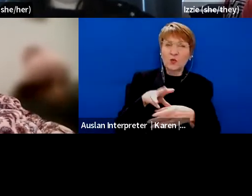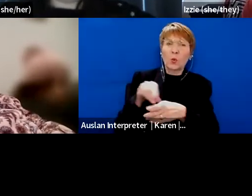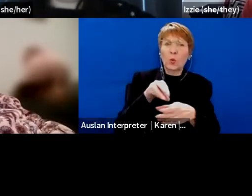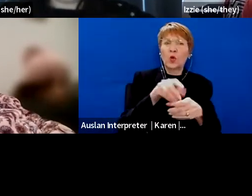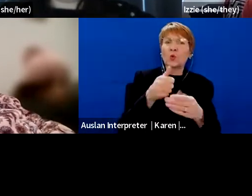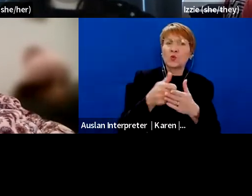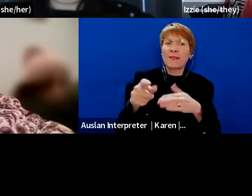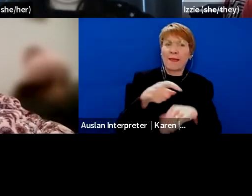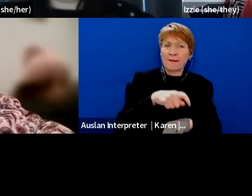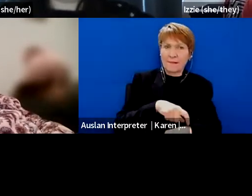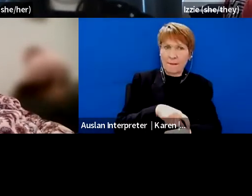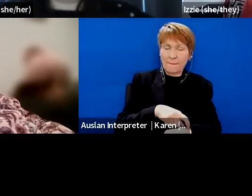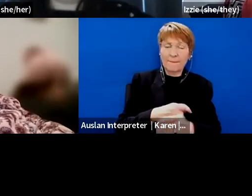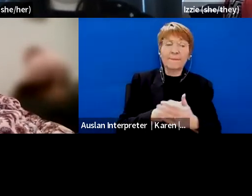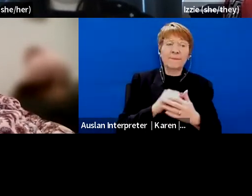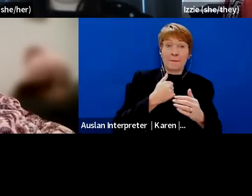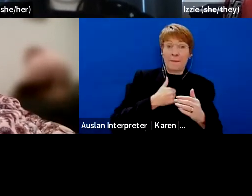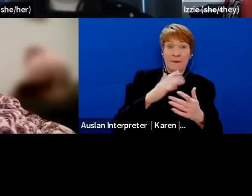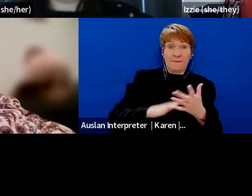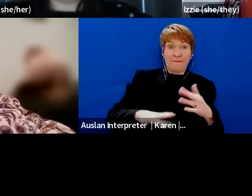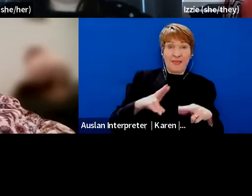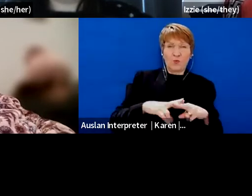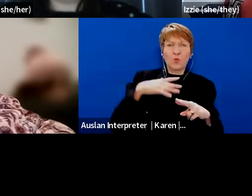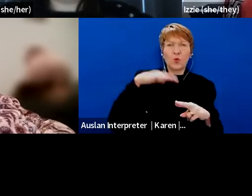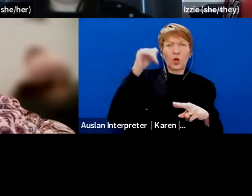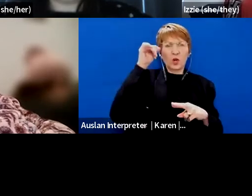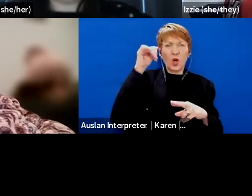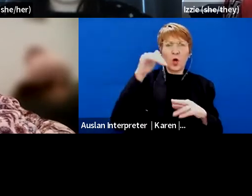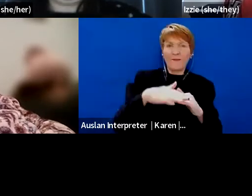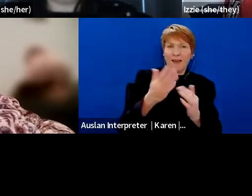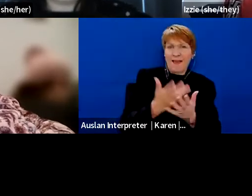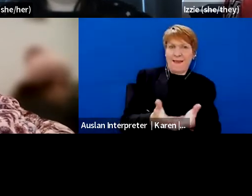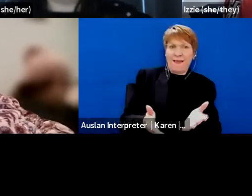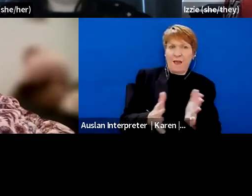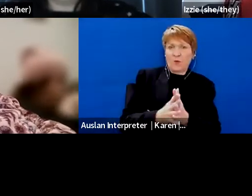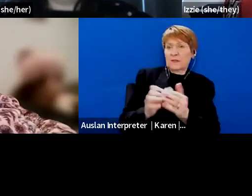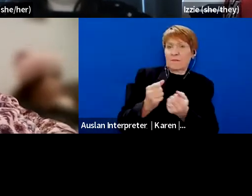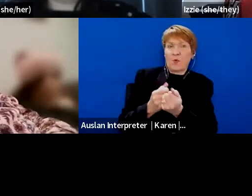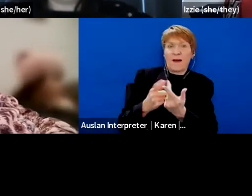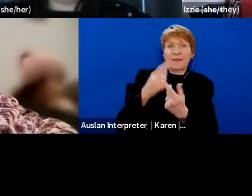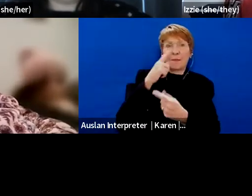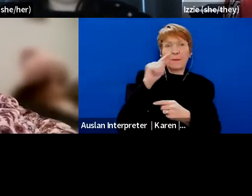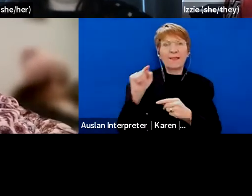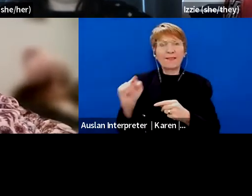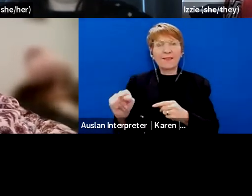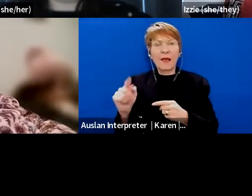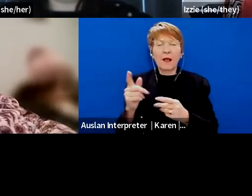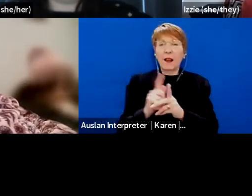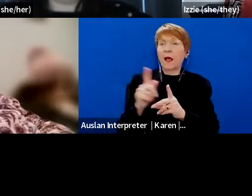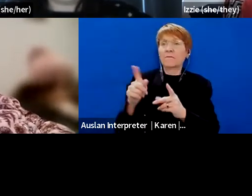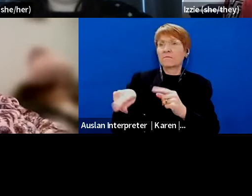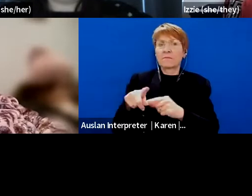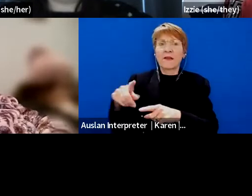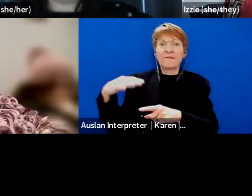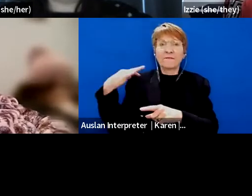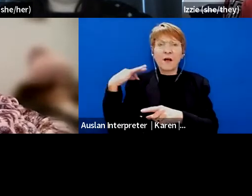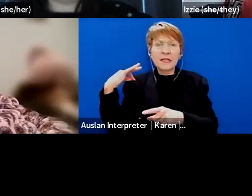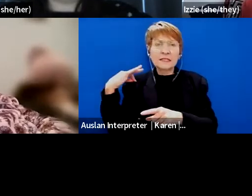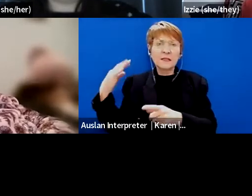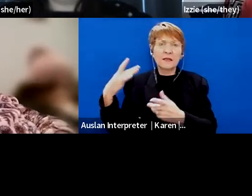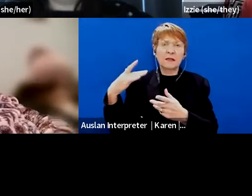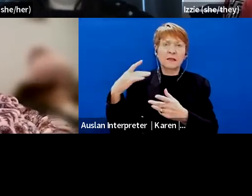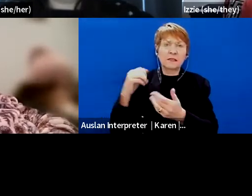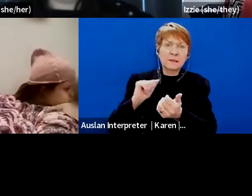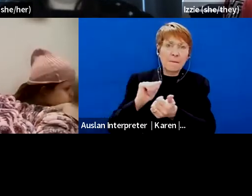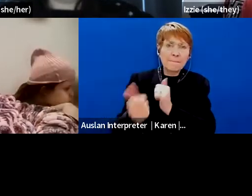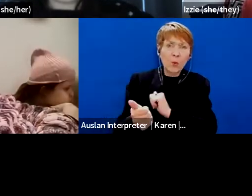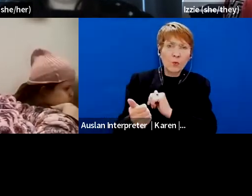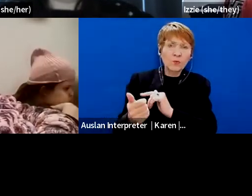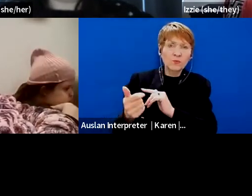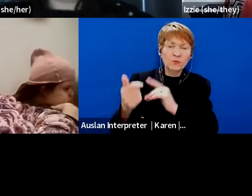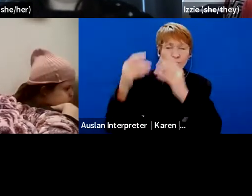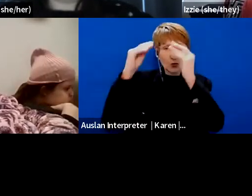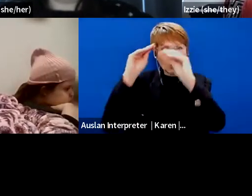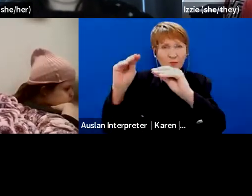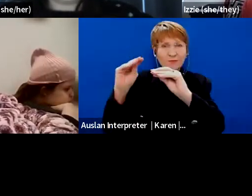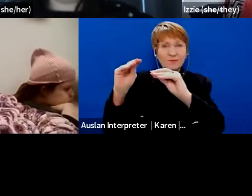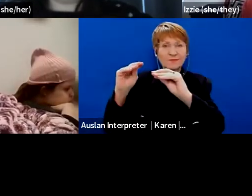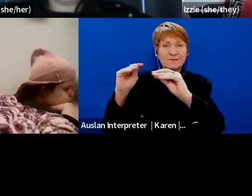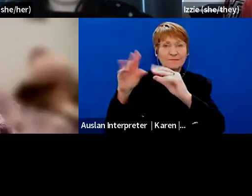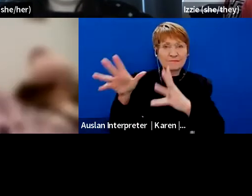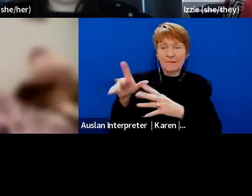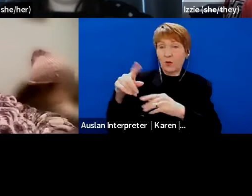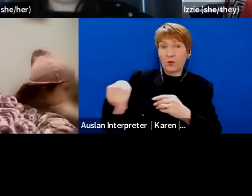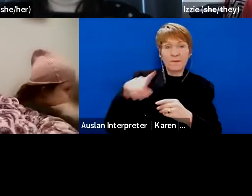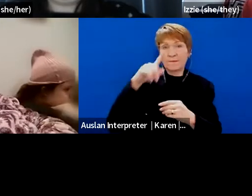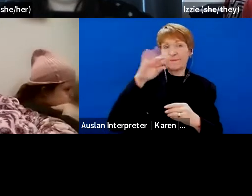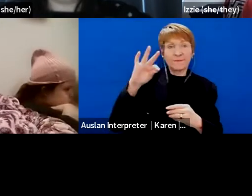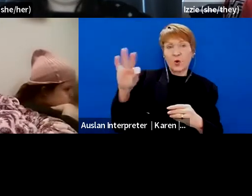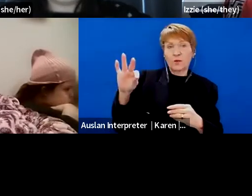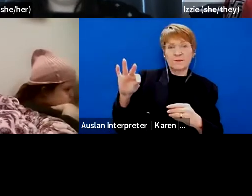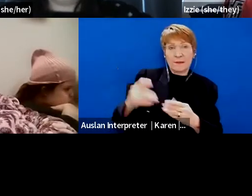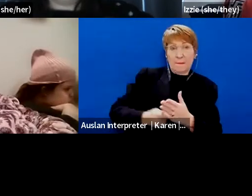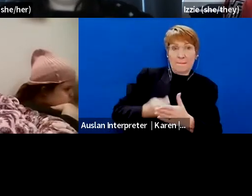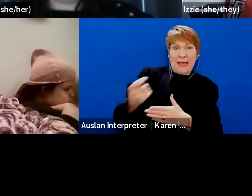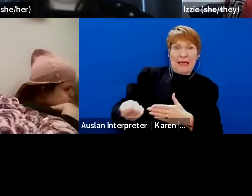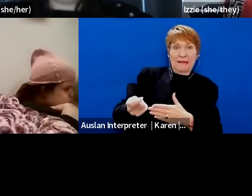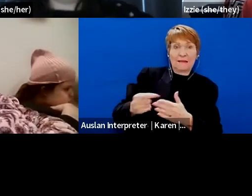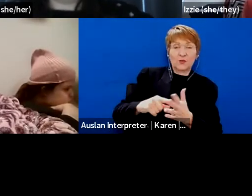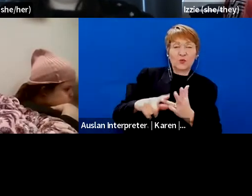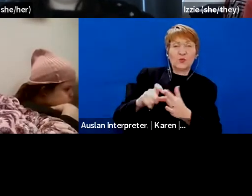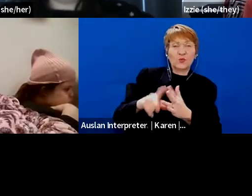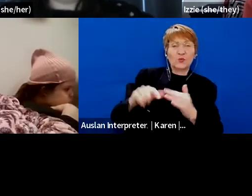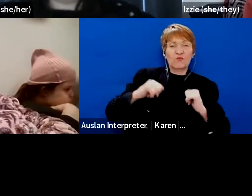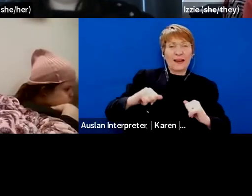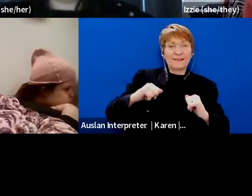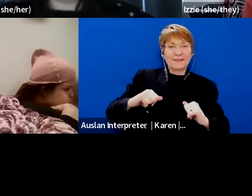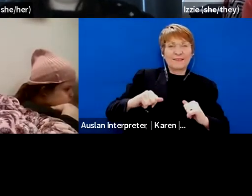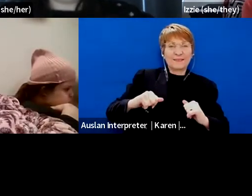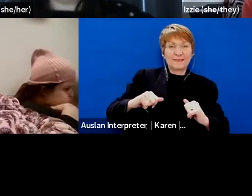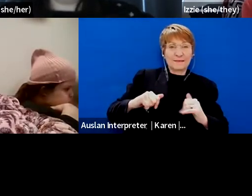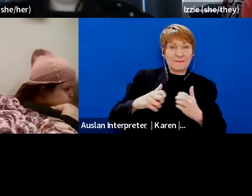And the wish, what my parents had was information on how to support the people around me so if it was volunteers if it was sports coaches those people who aren't necessarily paid to receive that client training, because they often thrown into the deep